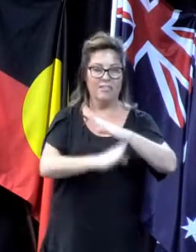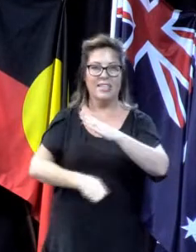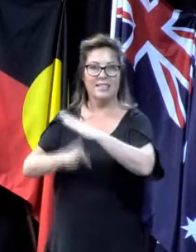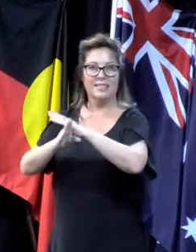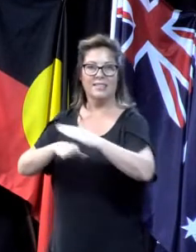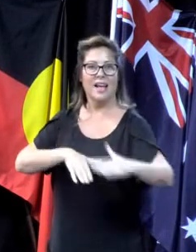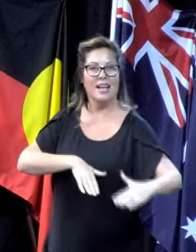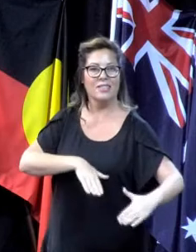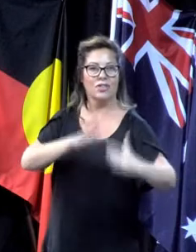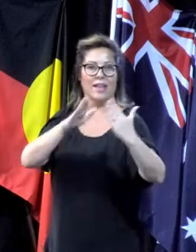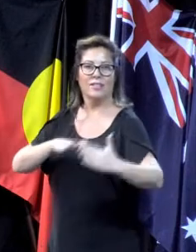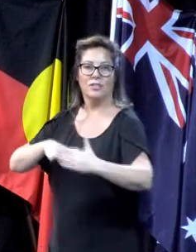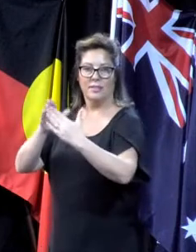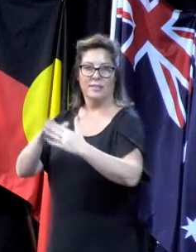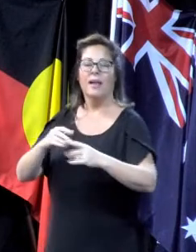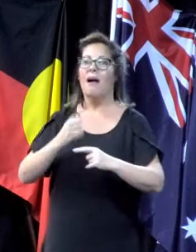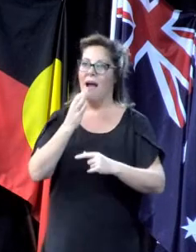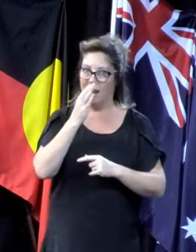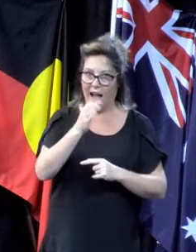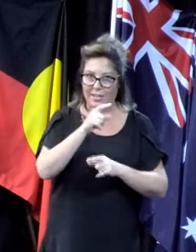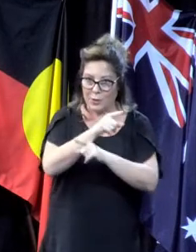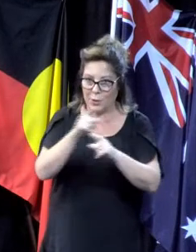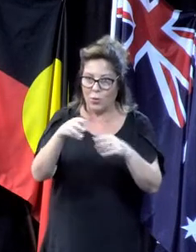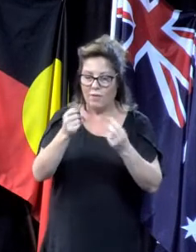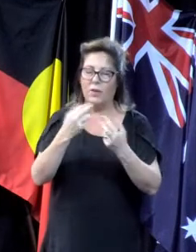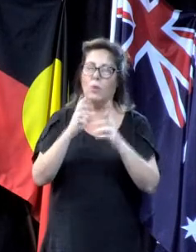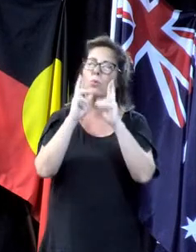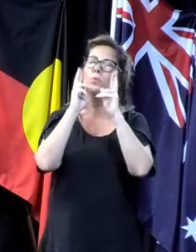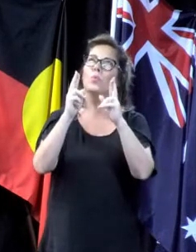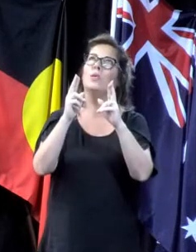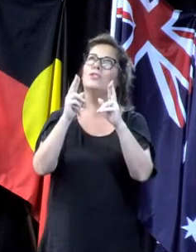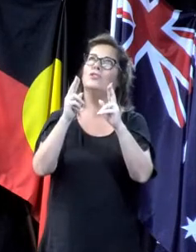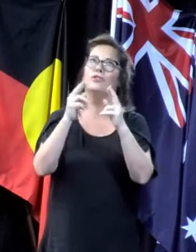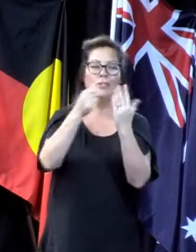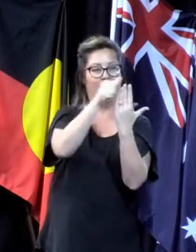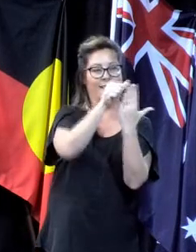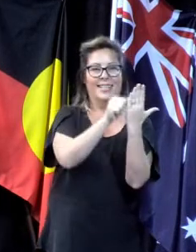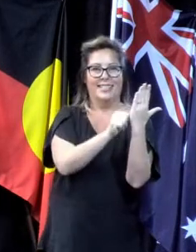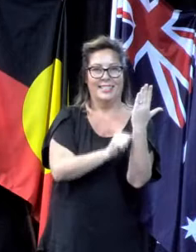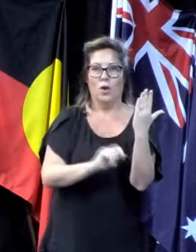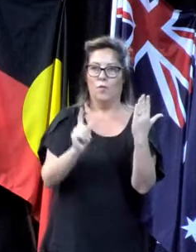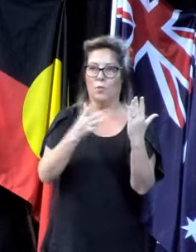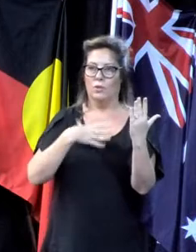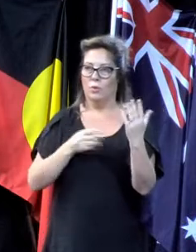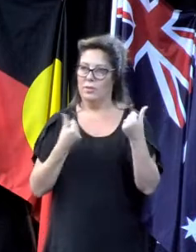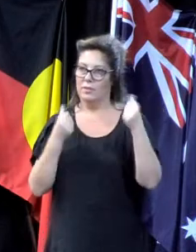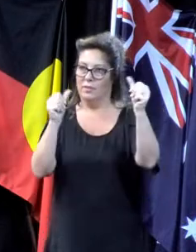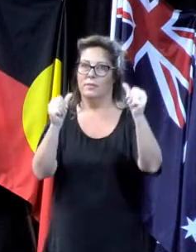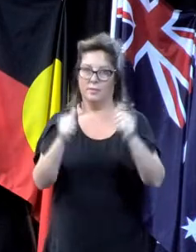And then, I will be asking you for your wishlist and, also, what you would like to see this commission accomplish. Thank you. We'll resume at 11:53.